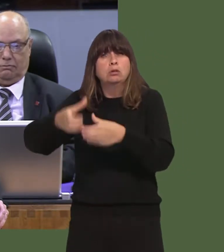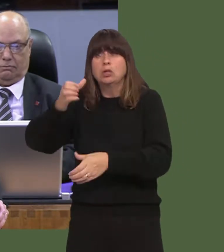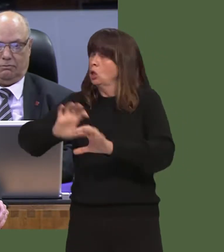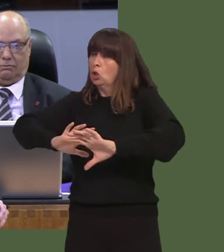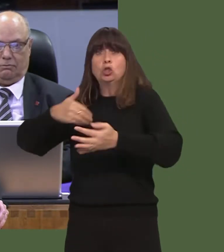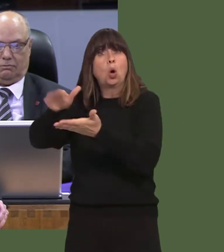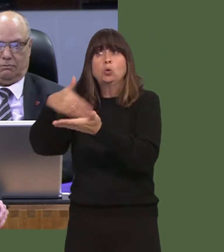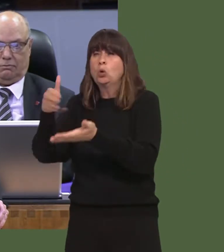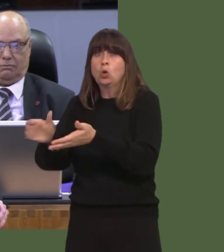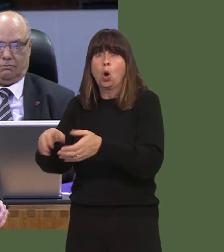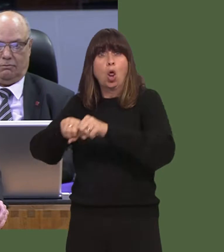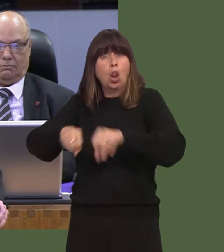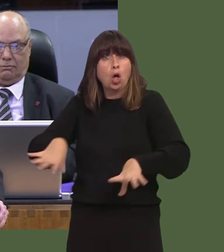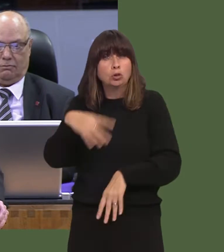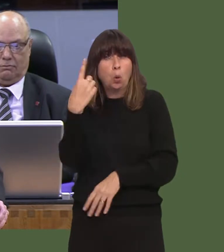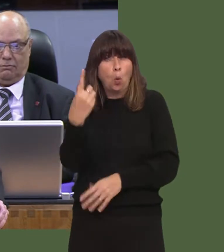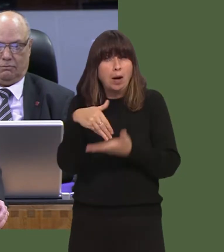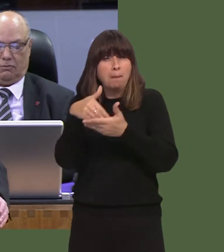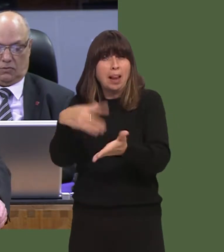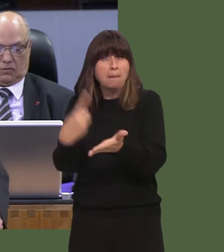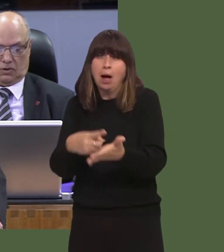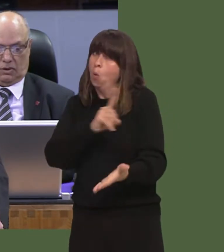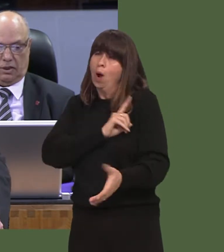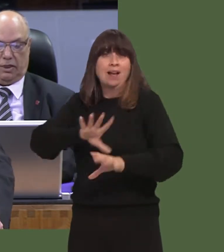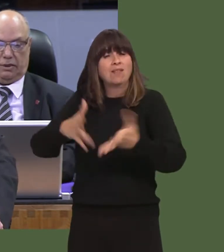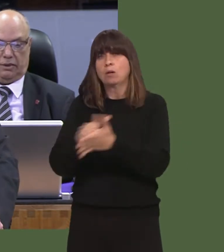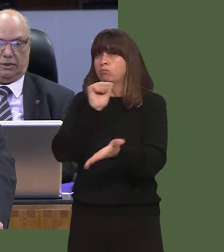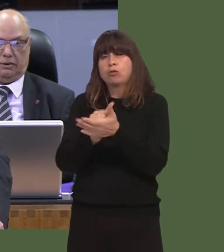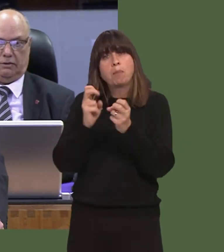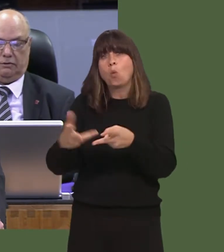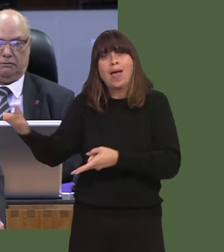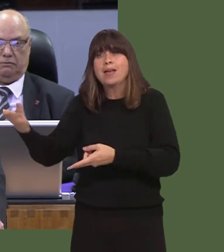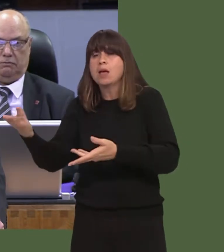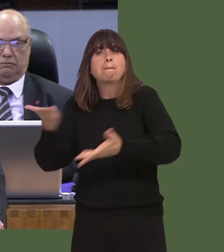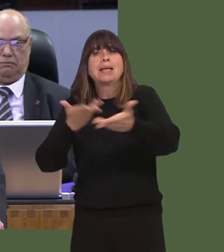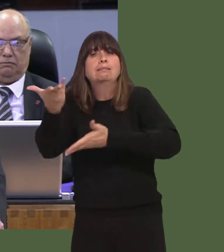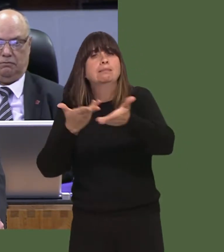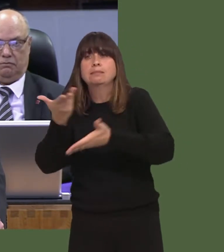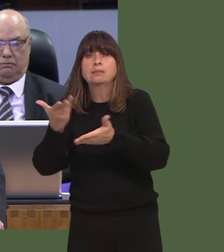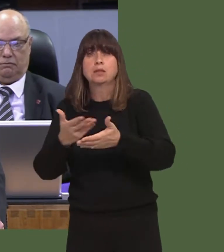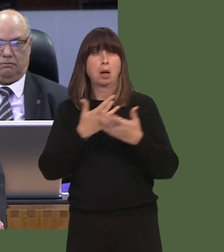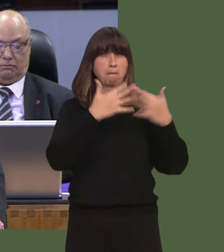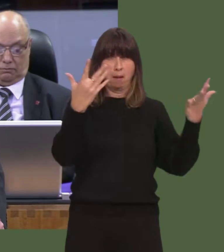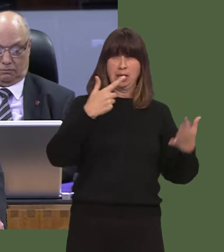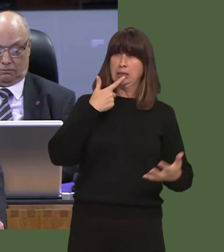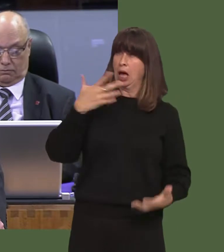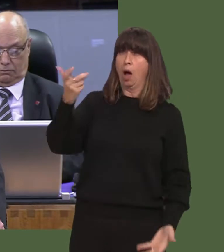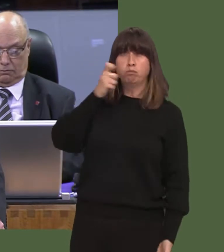process, resulting in a loss of £1 million to Welsh taxpayers. The public are calling for heads to roll.